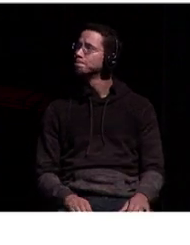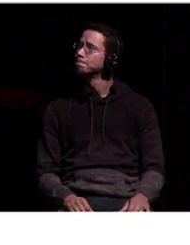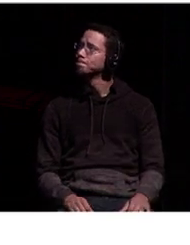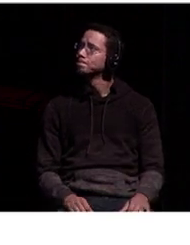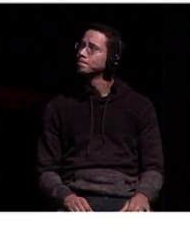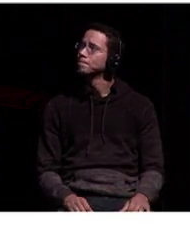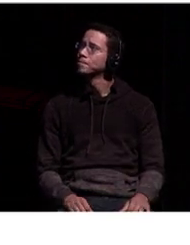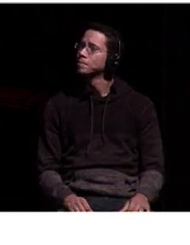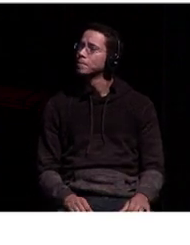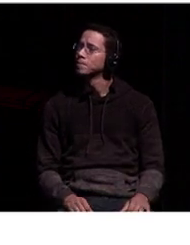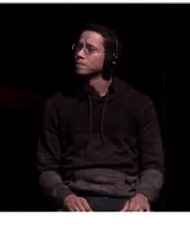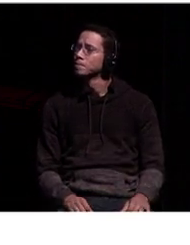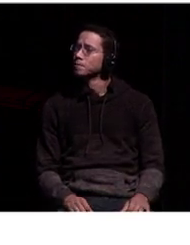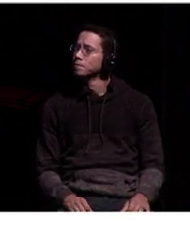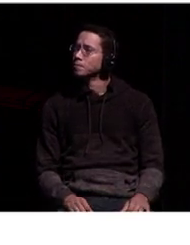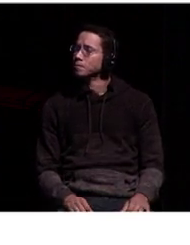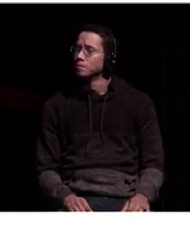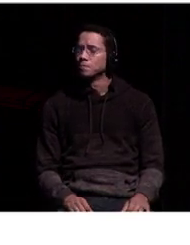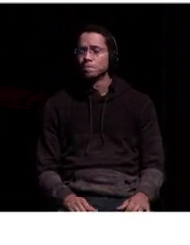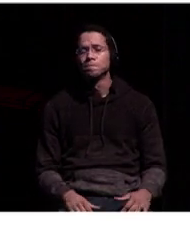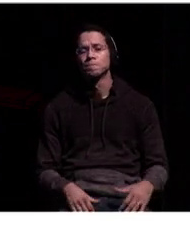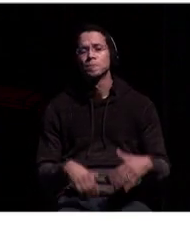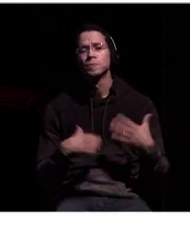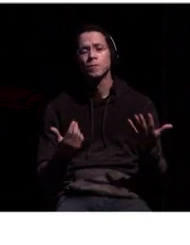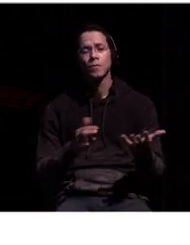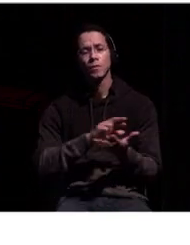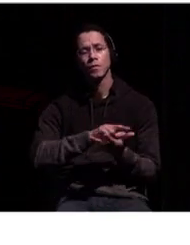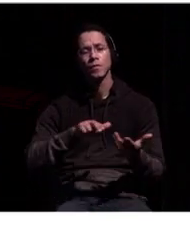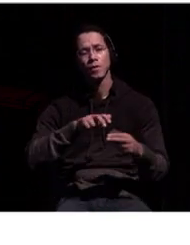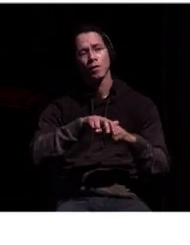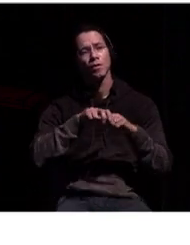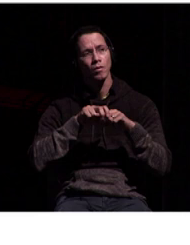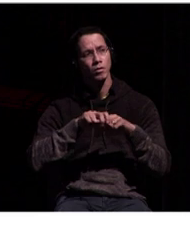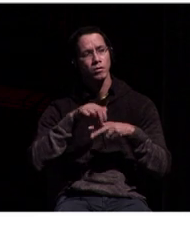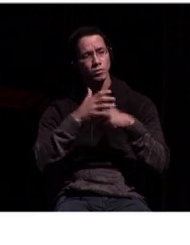Which are the root-causes of gender inequality in tourism? They are many. Let’s see some of them.